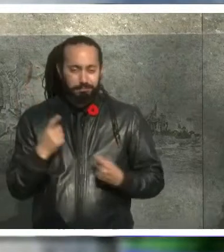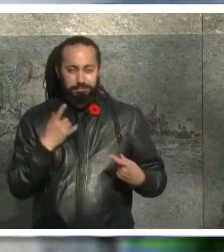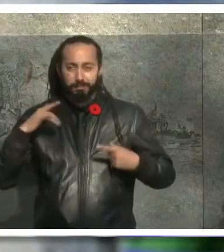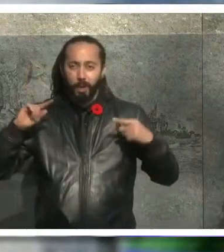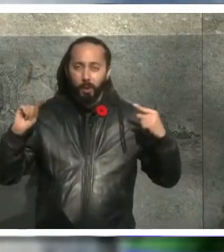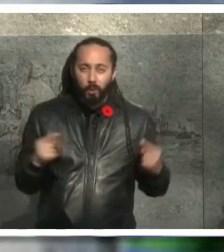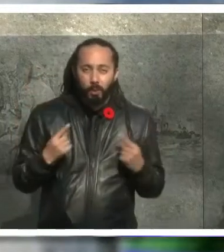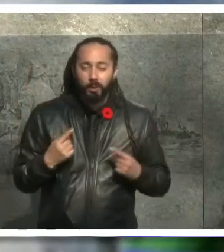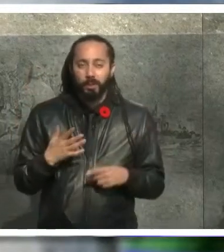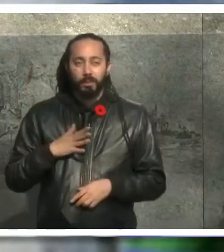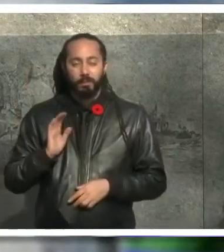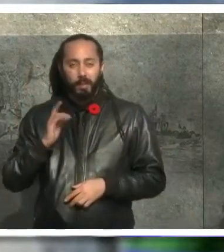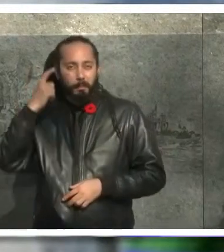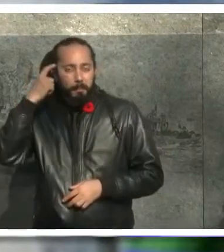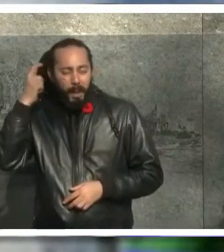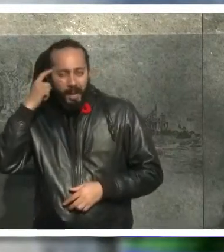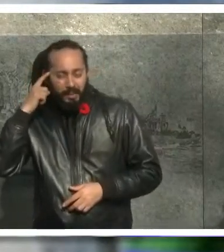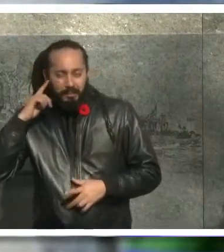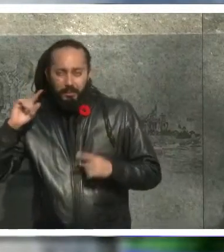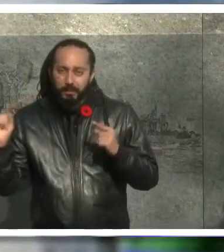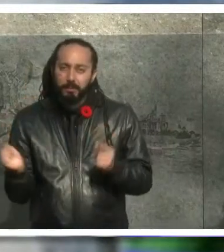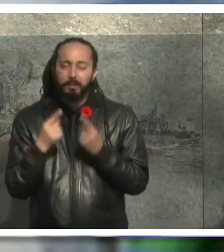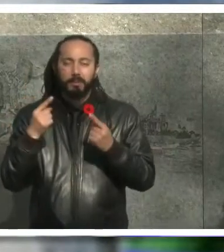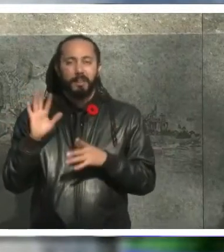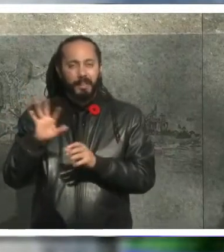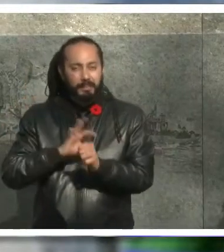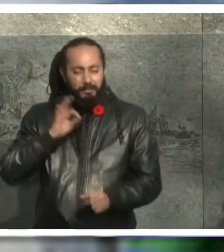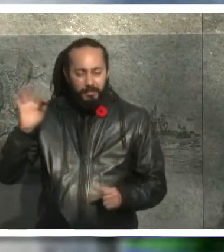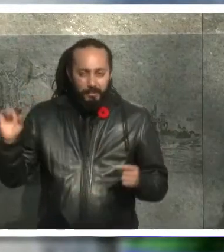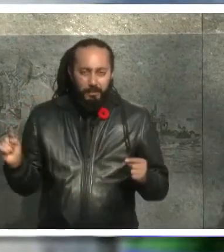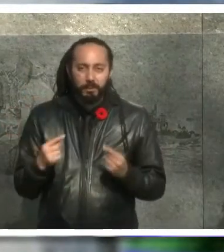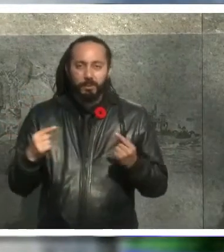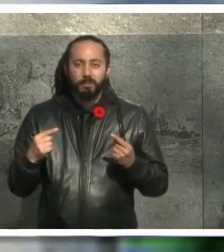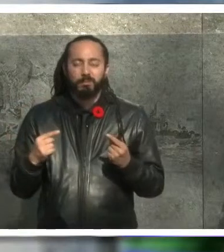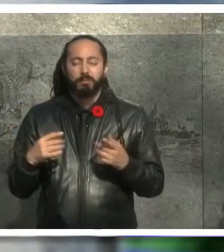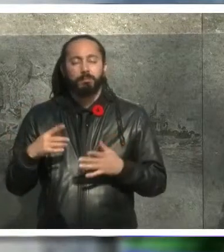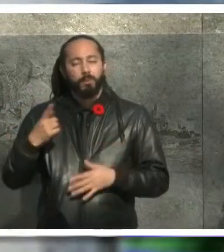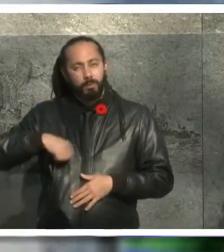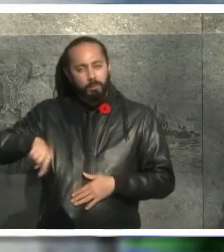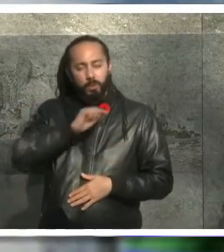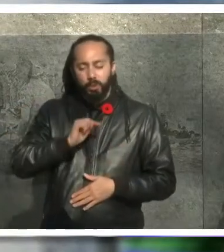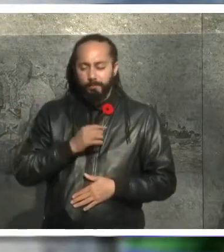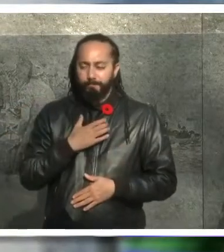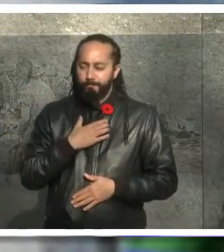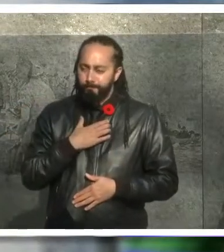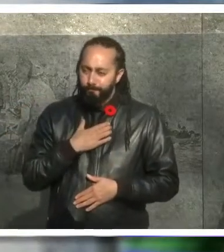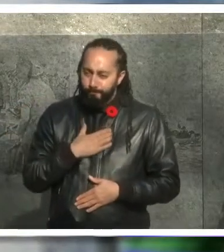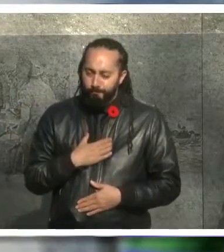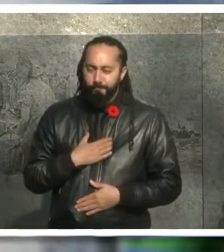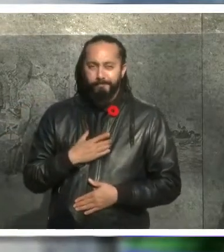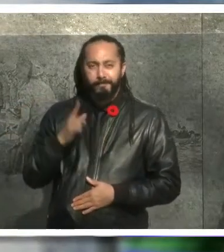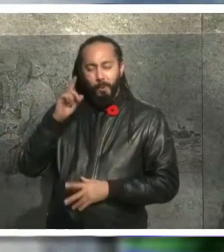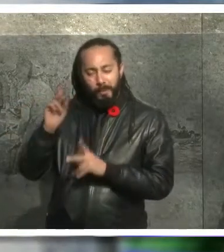and spirit. May we be compassionate to those who put an end to the struggle